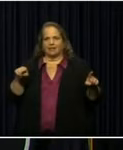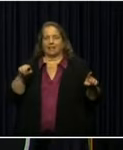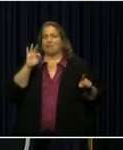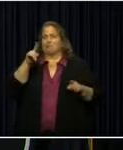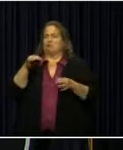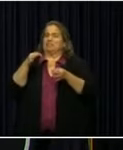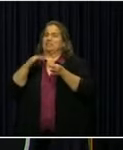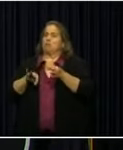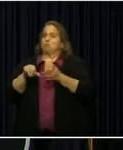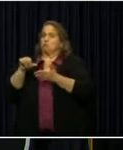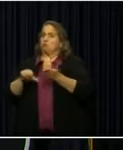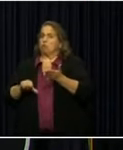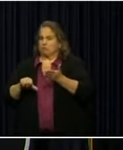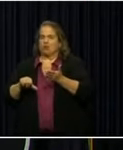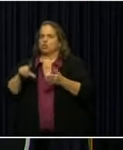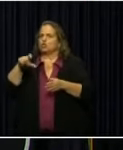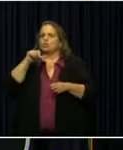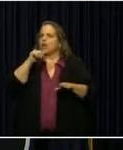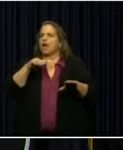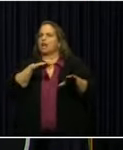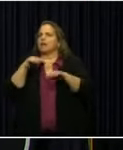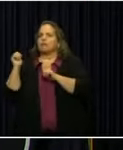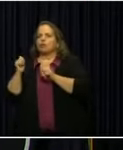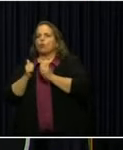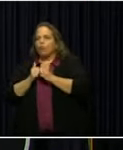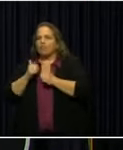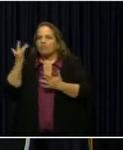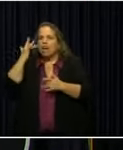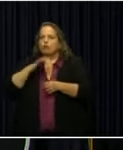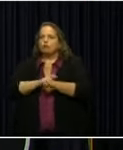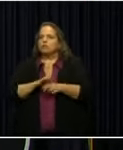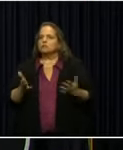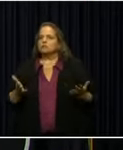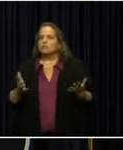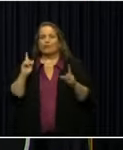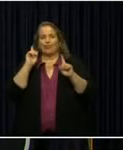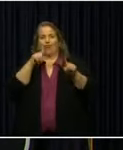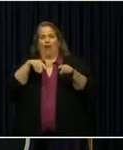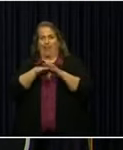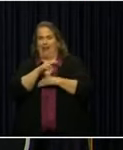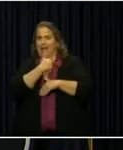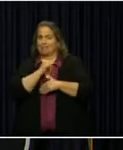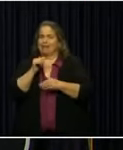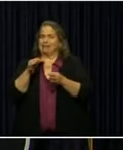WHERE THERE IS A -- OR HAIRDRESSERS OR SALONS -- MY